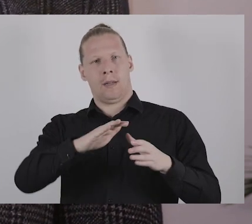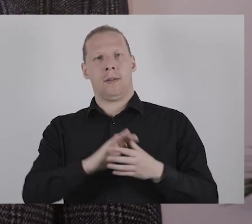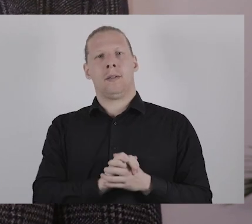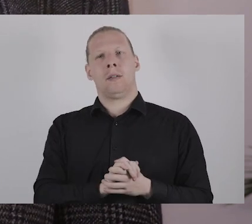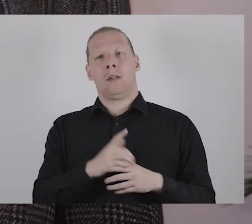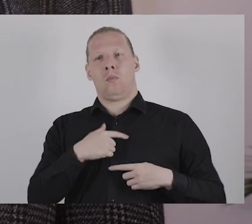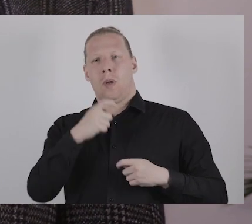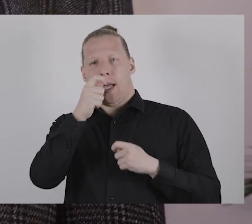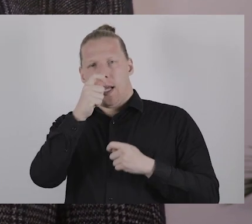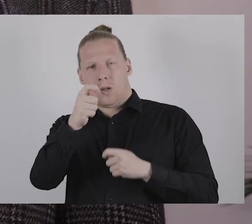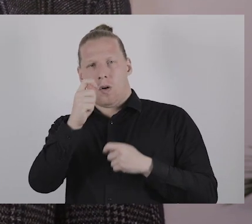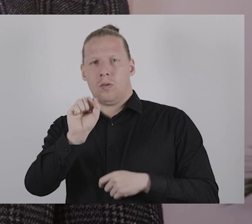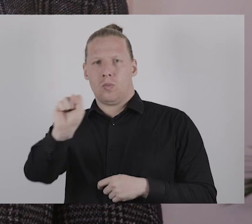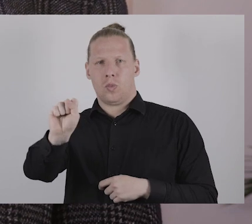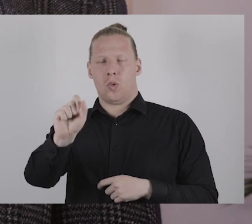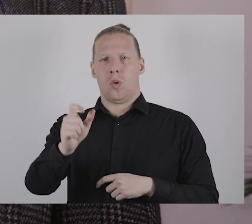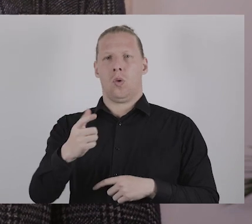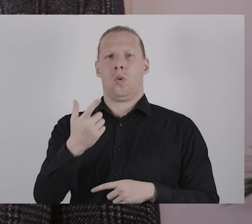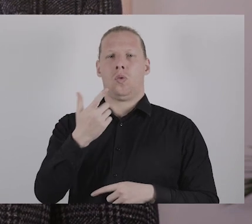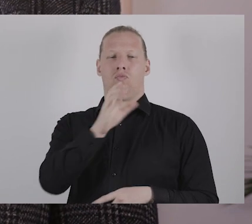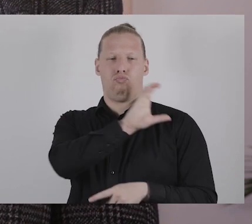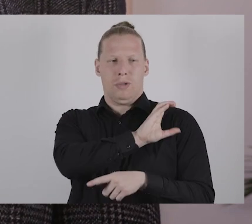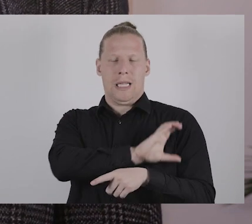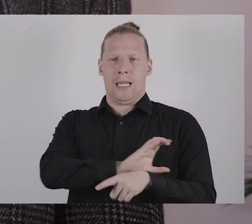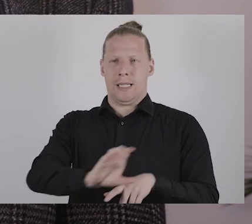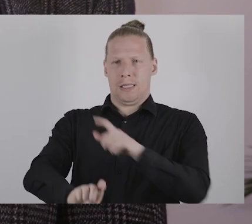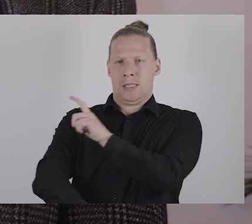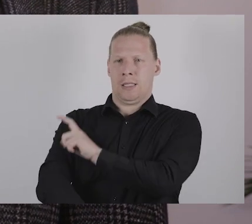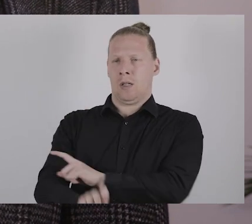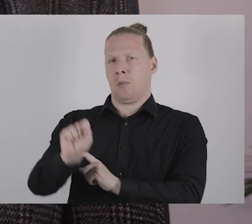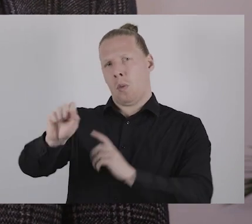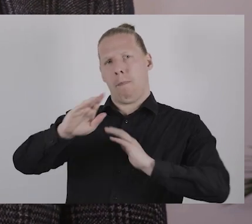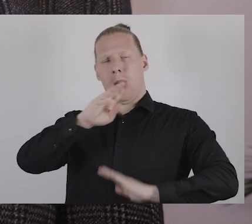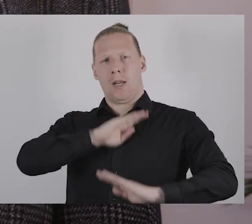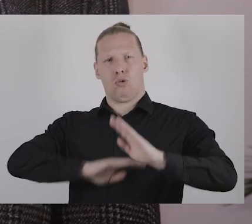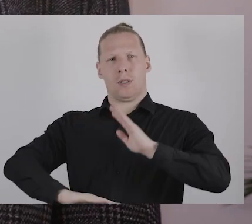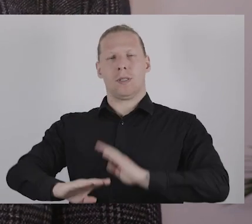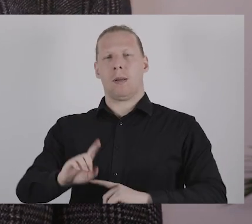I wanna acknowledge your resilience. I wanna acknowledge your patience.